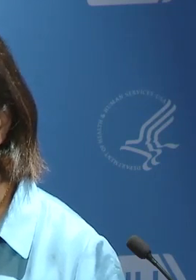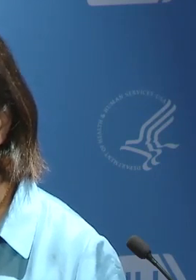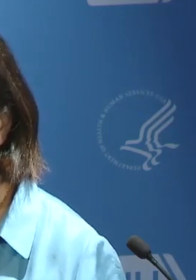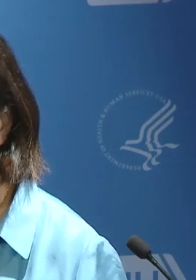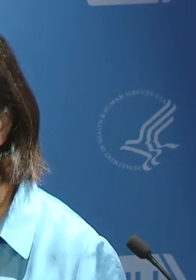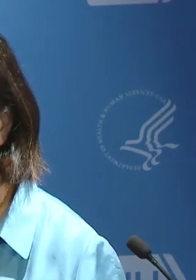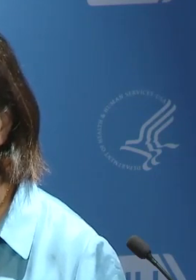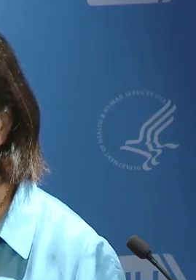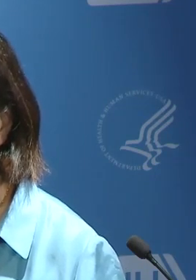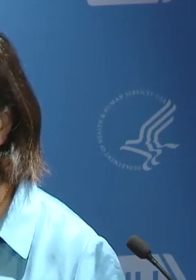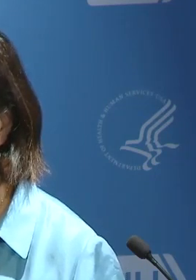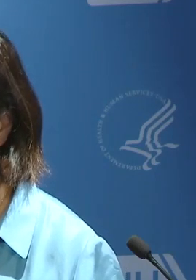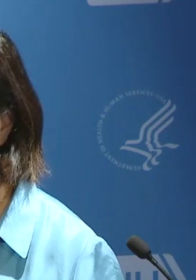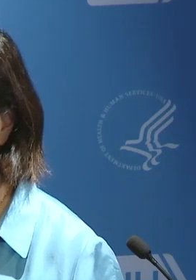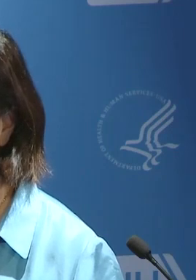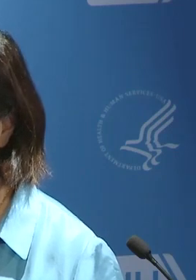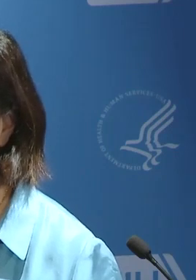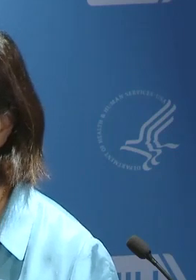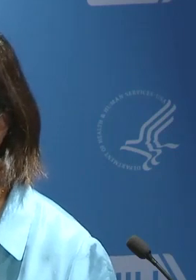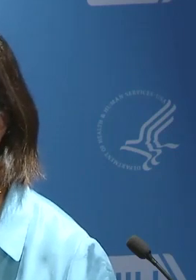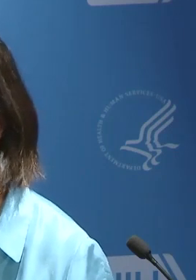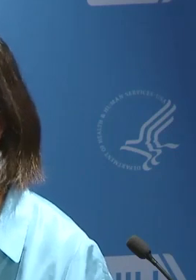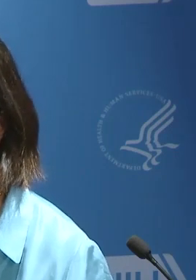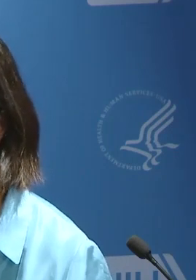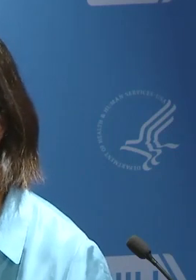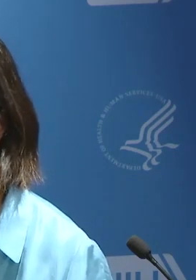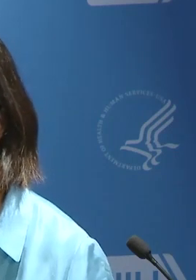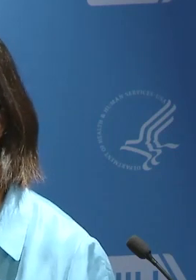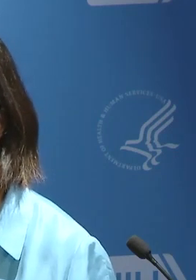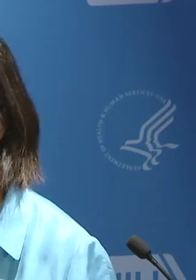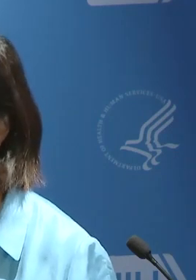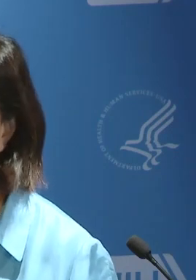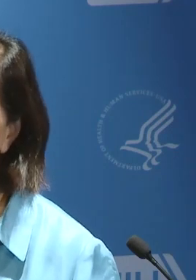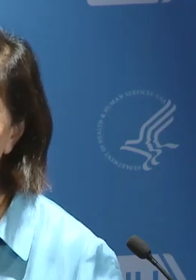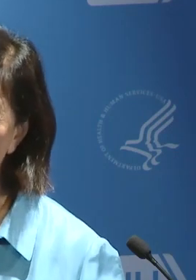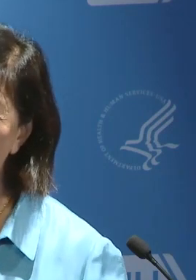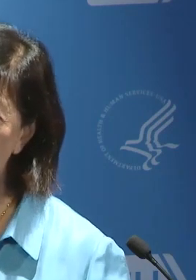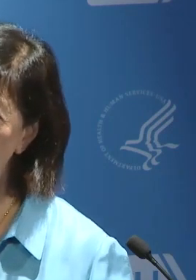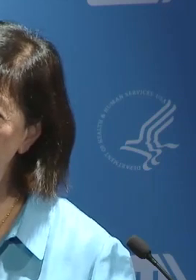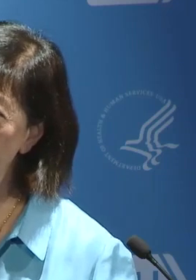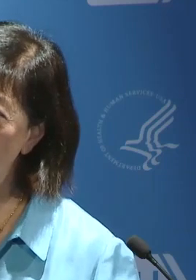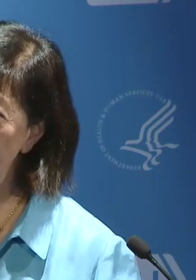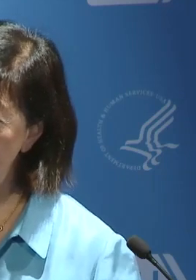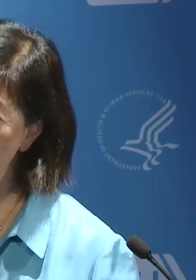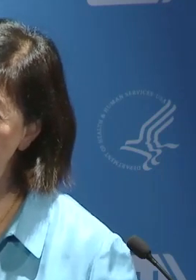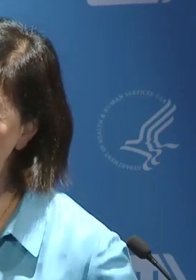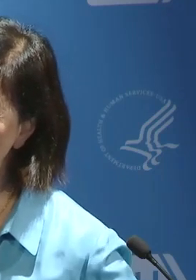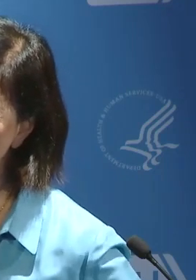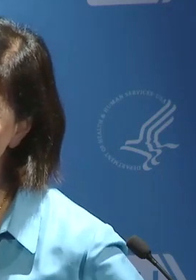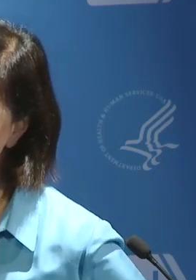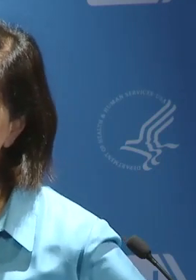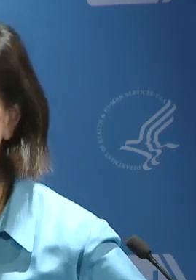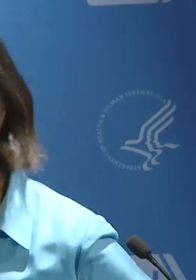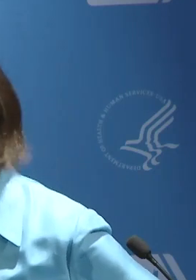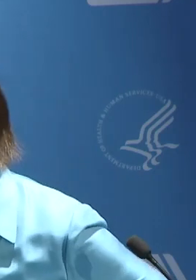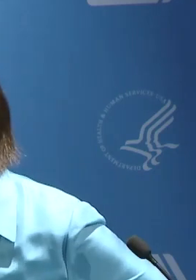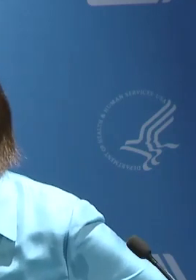ACTIVATING AND INTERFERON GOES DOWN BUT I CANNOT THINK OF A SINGLE STUDY THAT USES THAT TO TAKE ADVANTAGE OF IT FOR